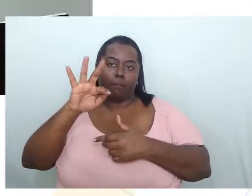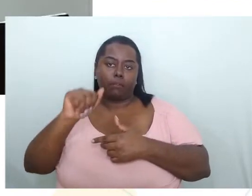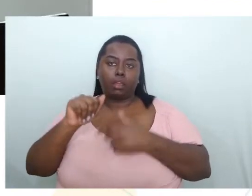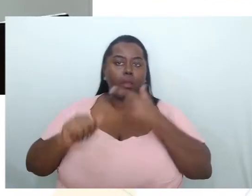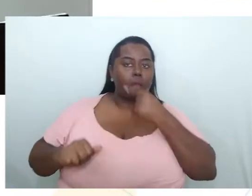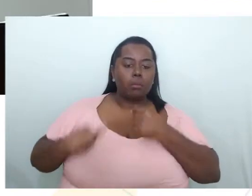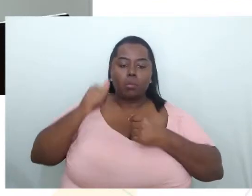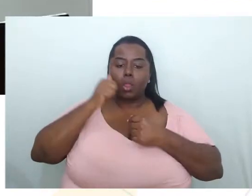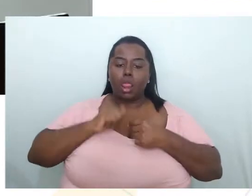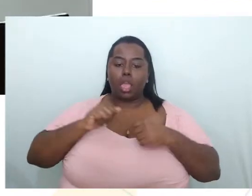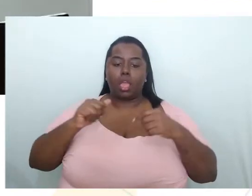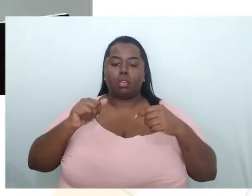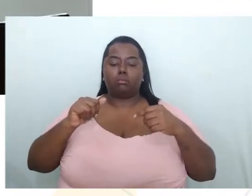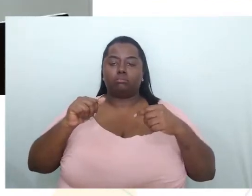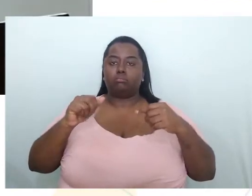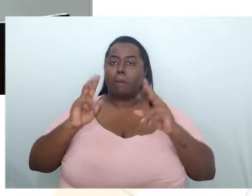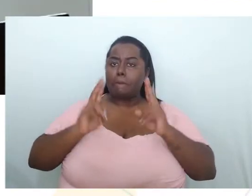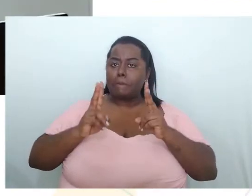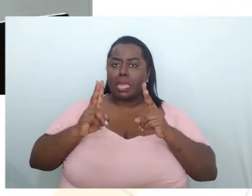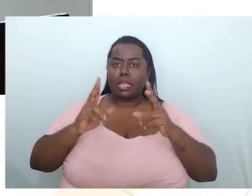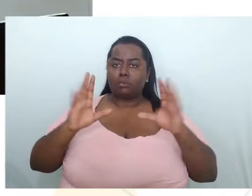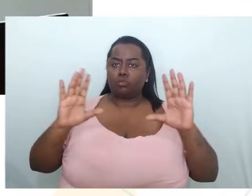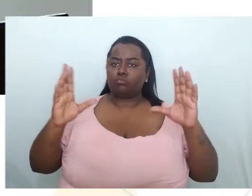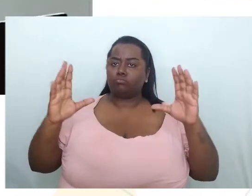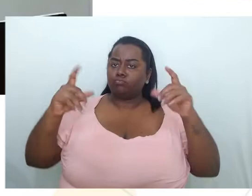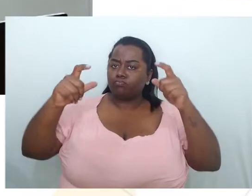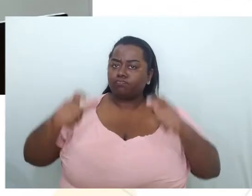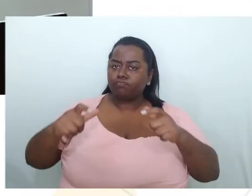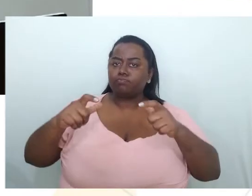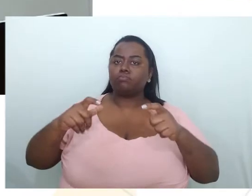men and women in the same playing field and ask them to do the same sort of